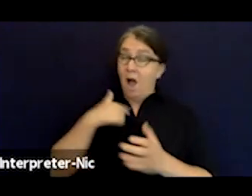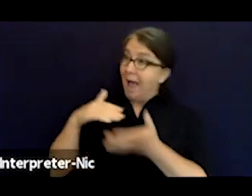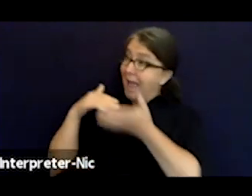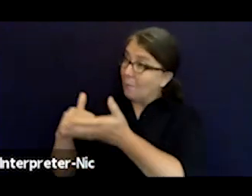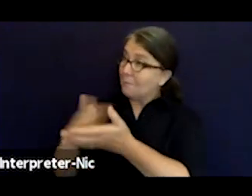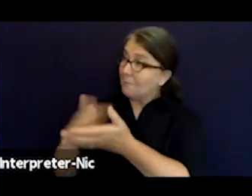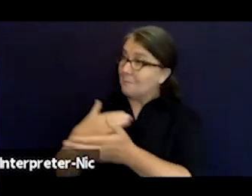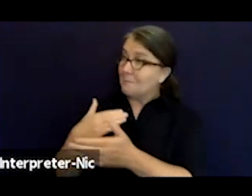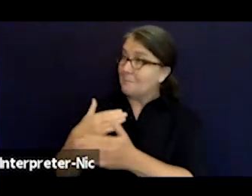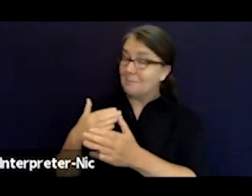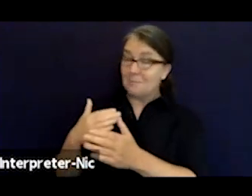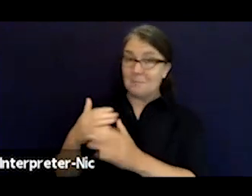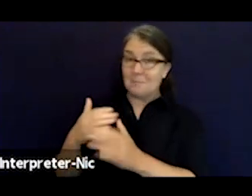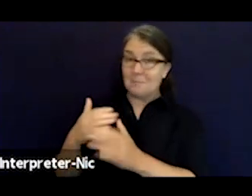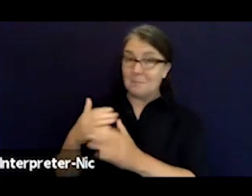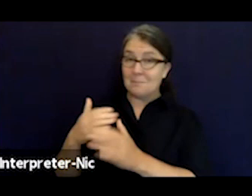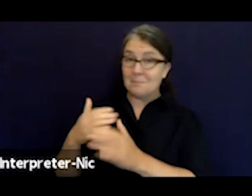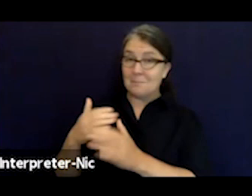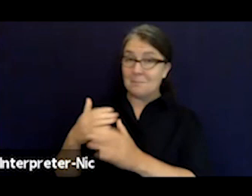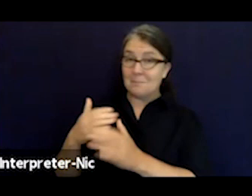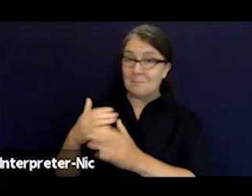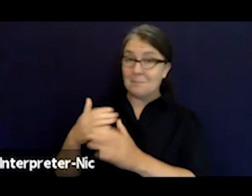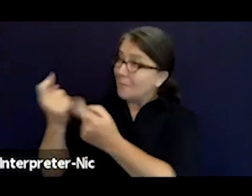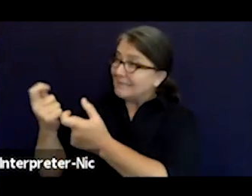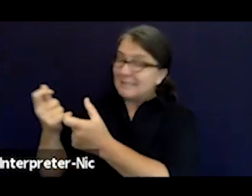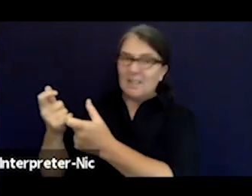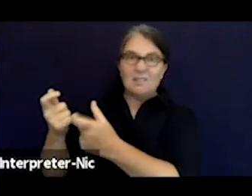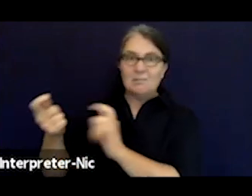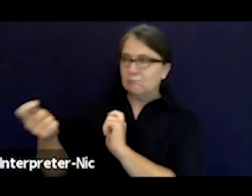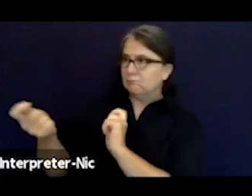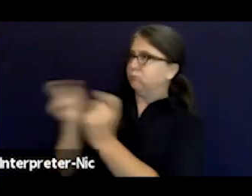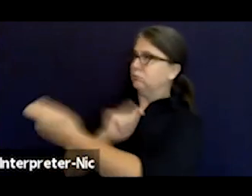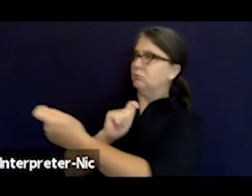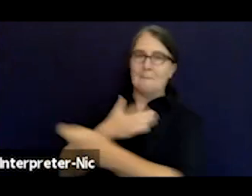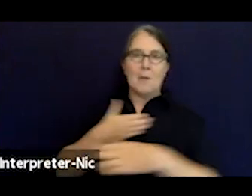framing that. Joanna says, “Despite the dirty feeling of having to talk about money or time